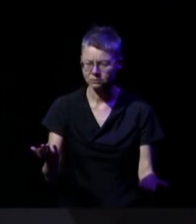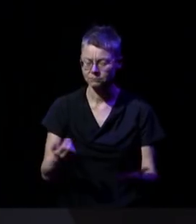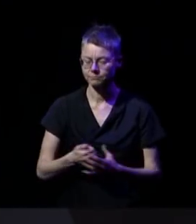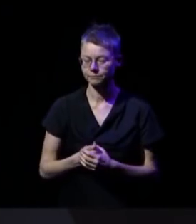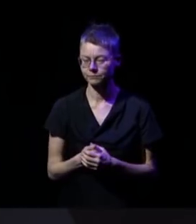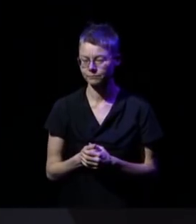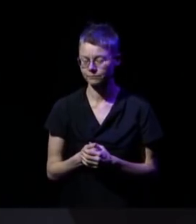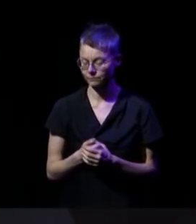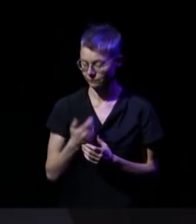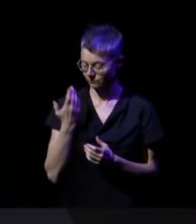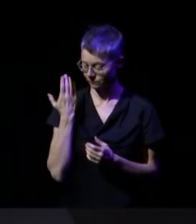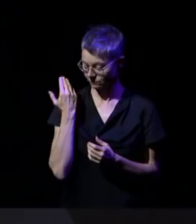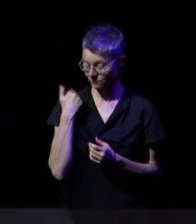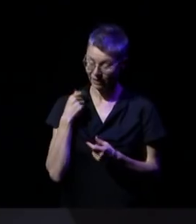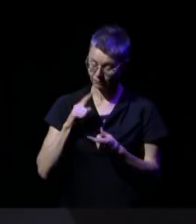I've just gone through and I'm still working through this.